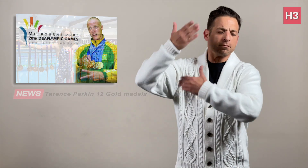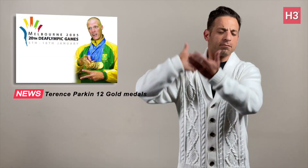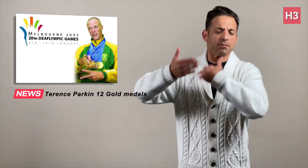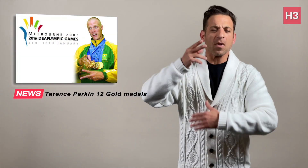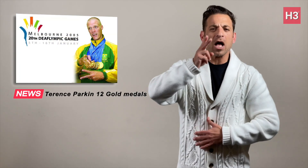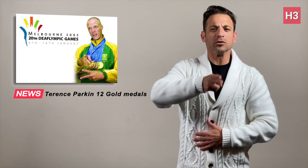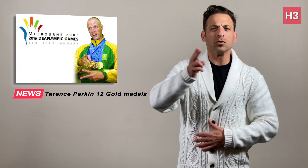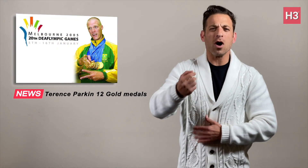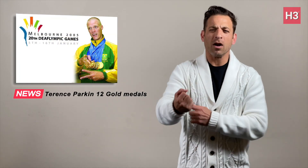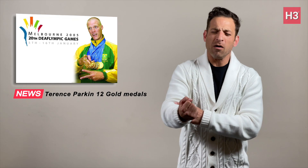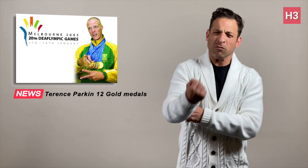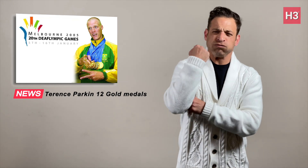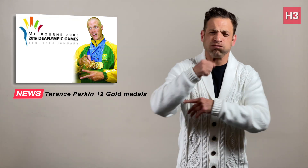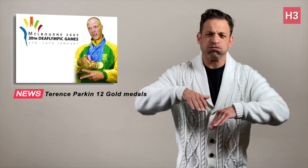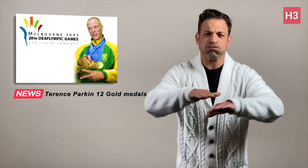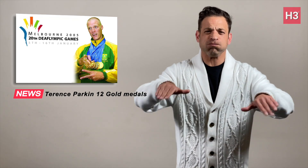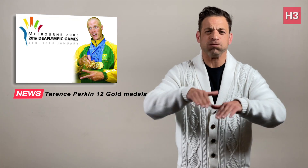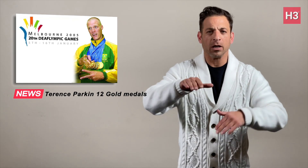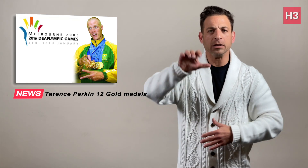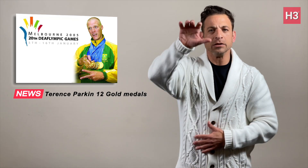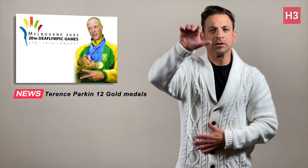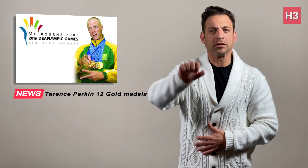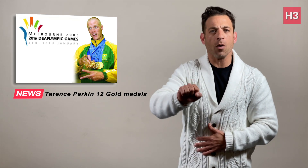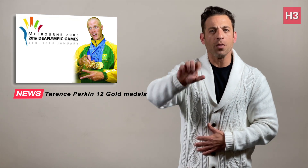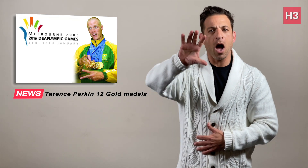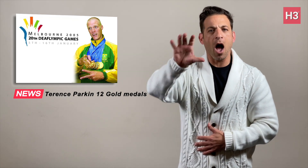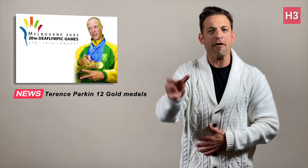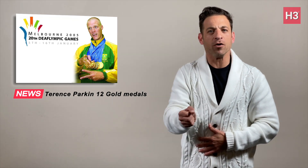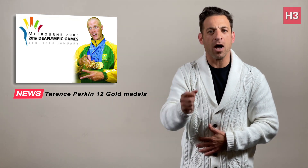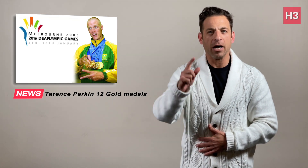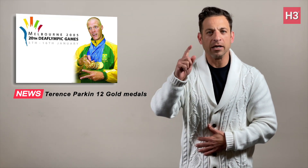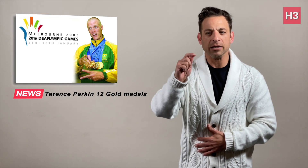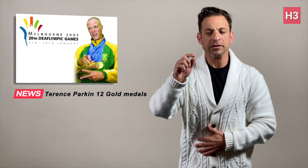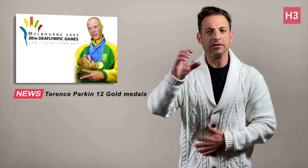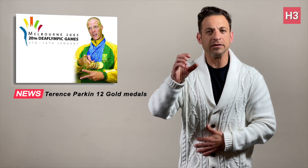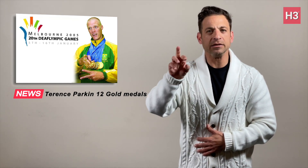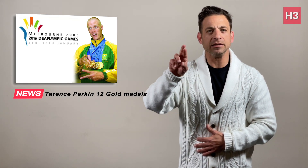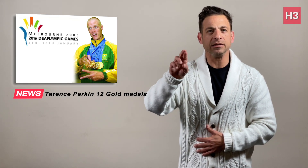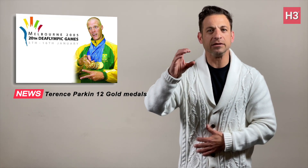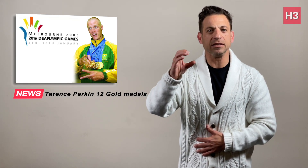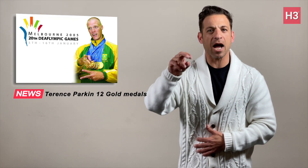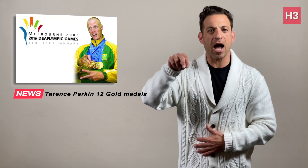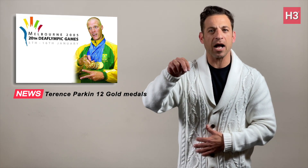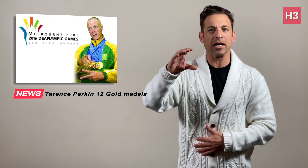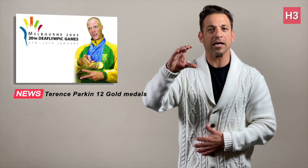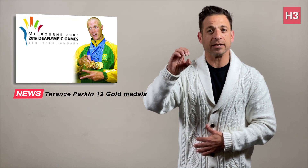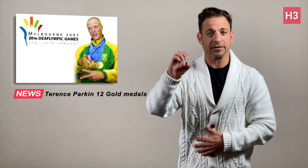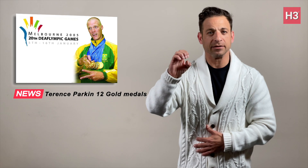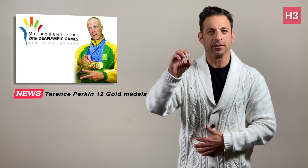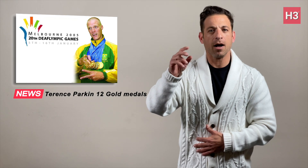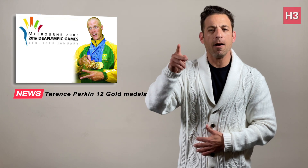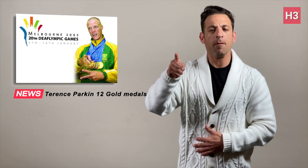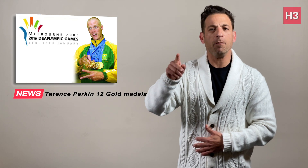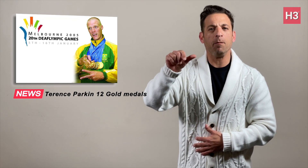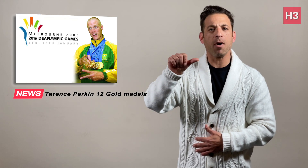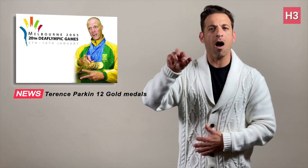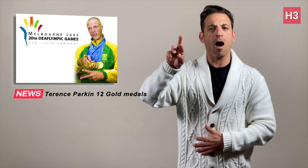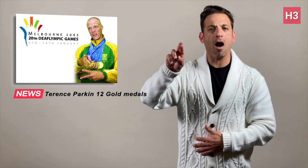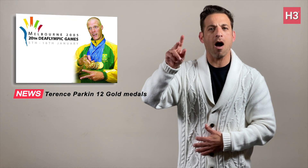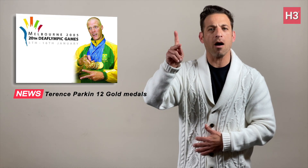matched South Africa’s Terence Parkin's